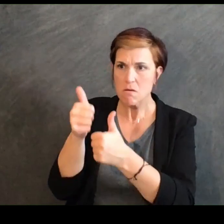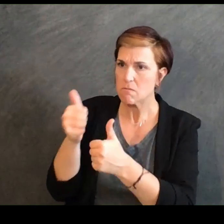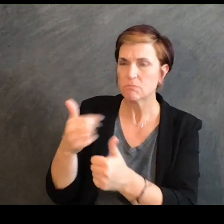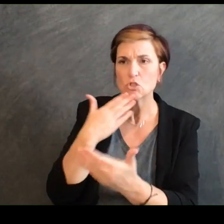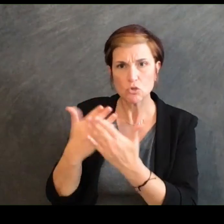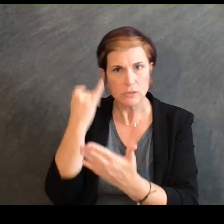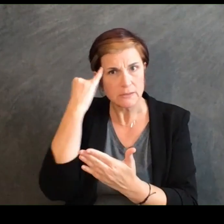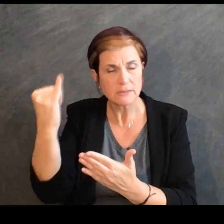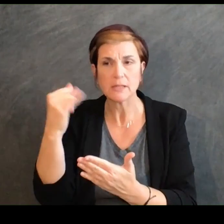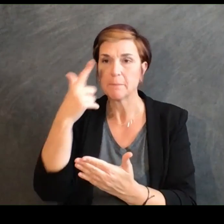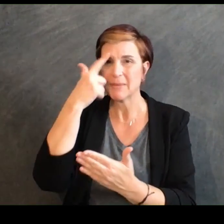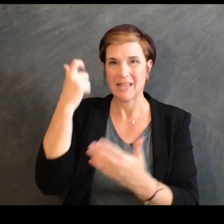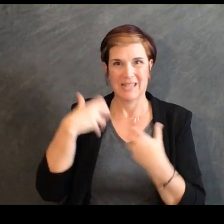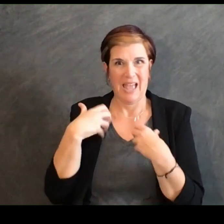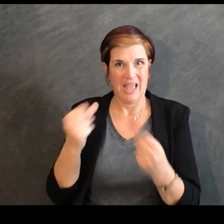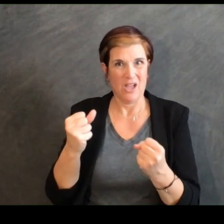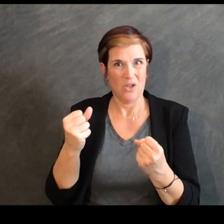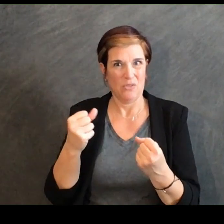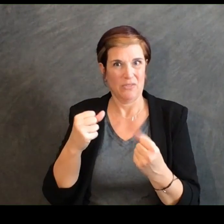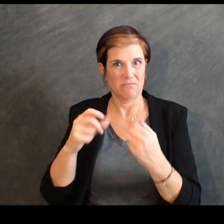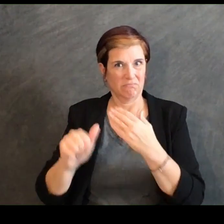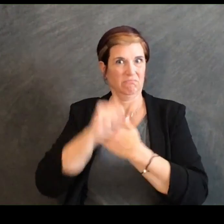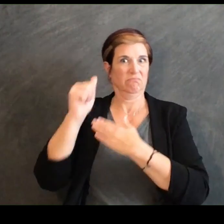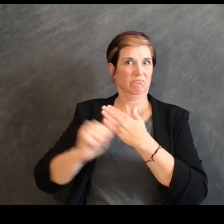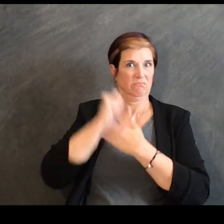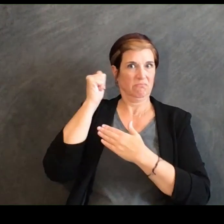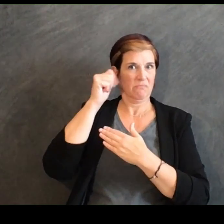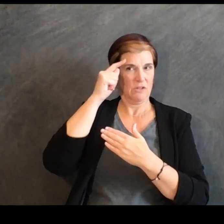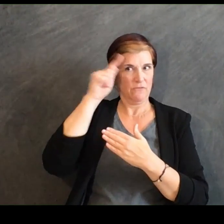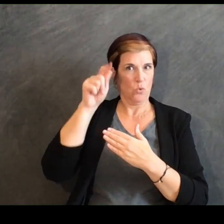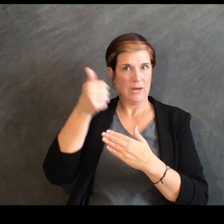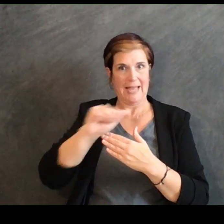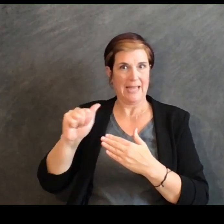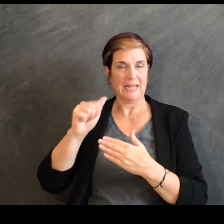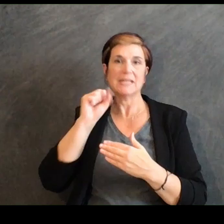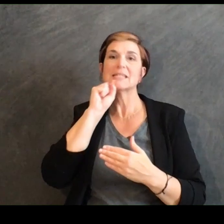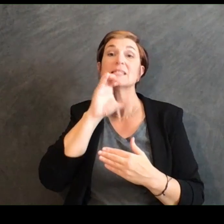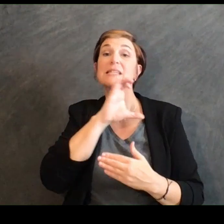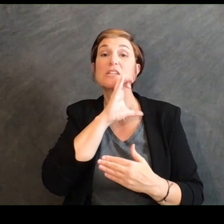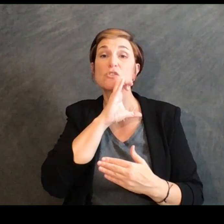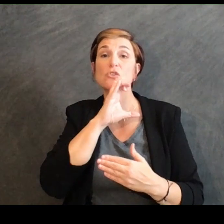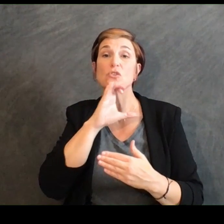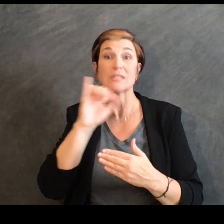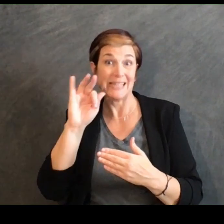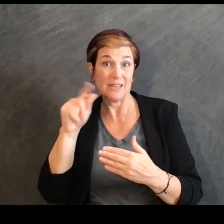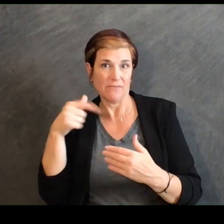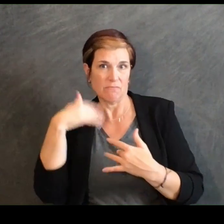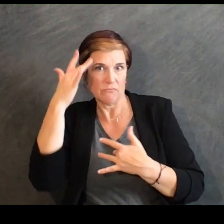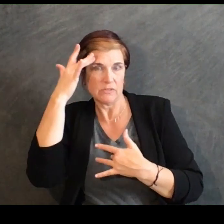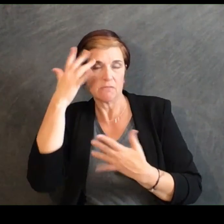particularly presented to seniors with underlying conditions we have a proposal